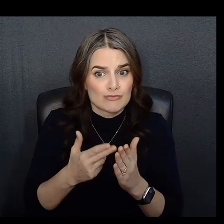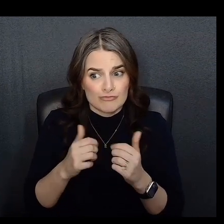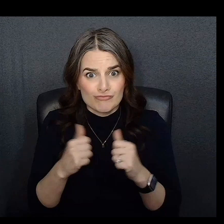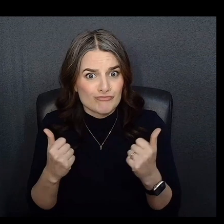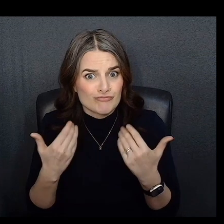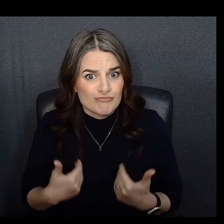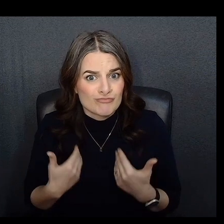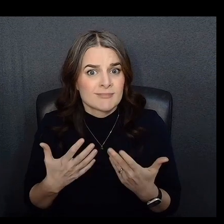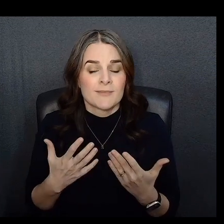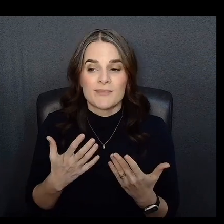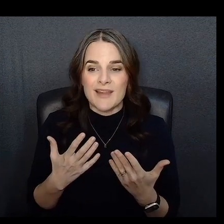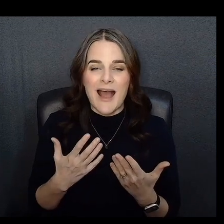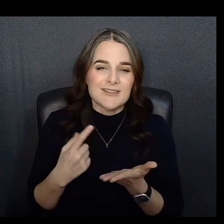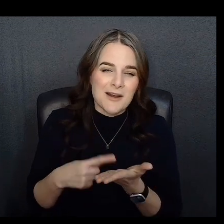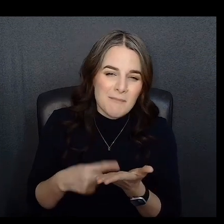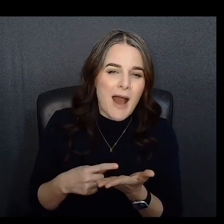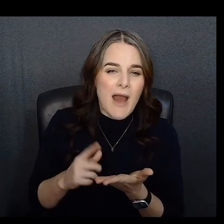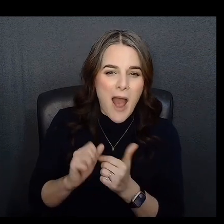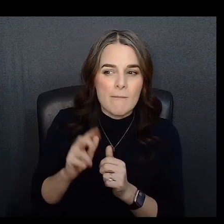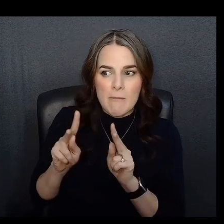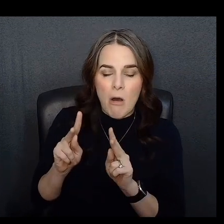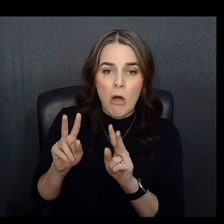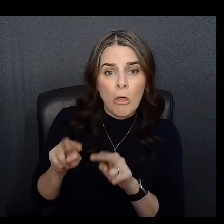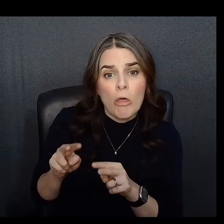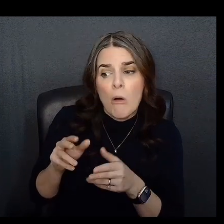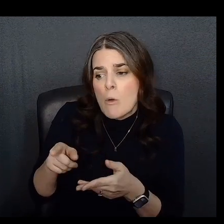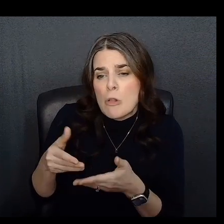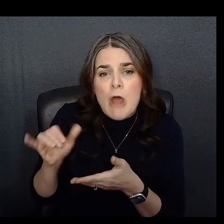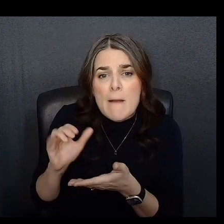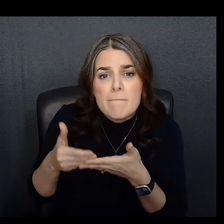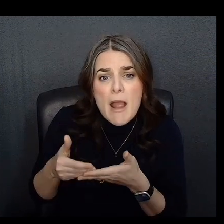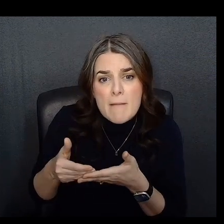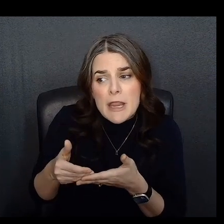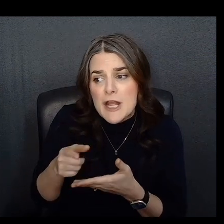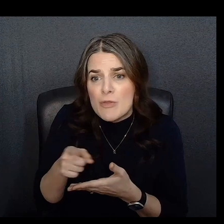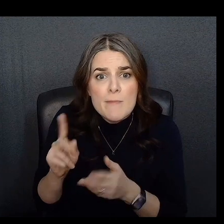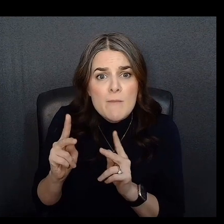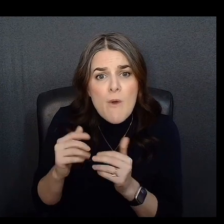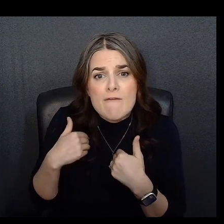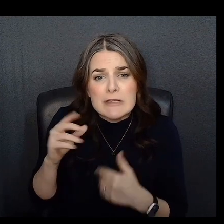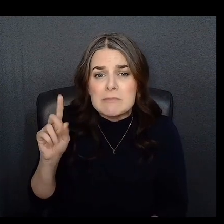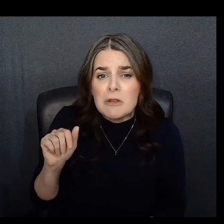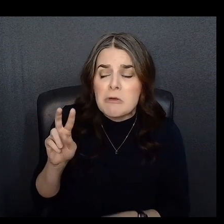I talked about the infantilization of people with disabilities. I talked about just the not being aware,